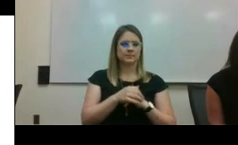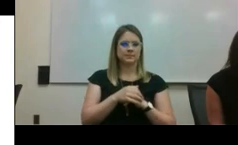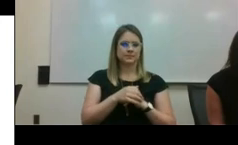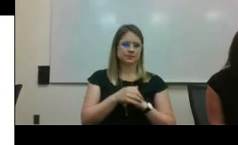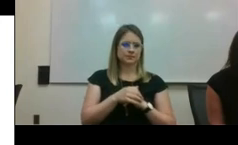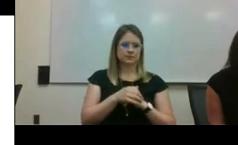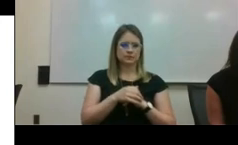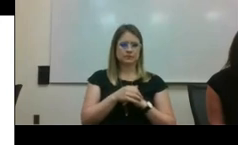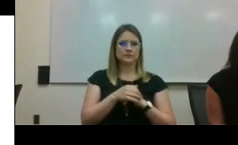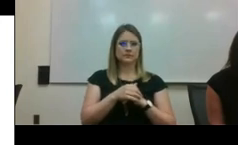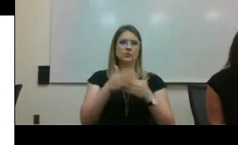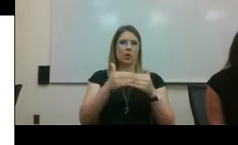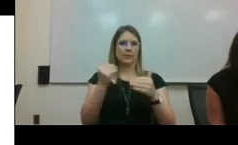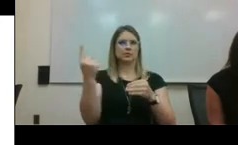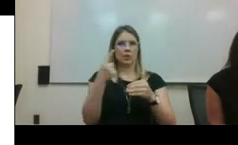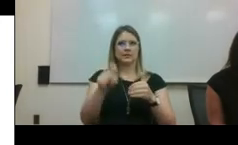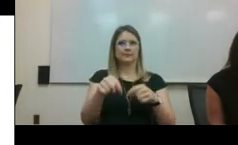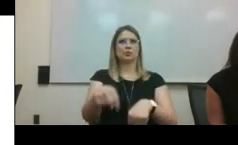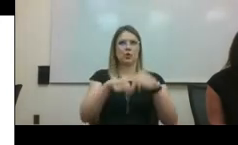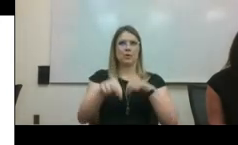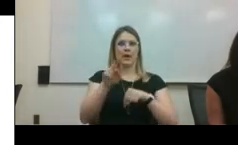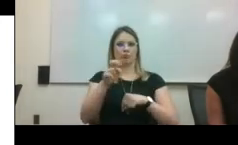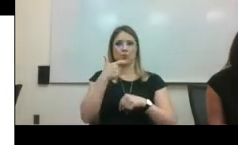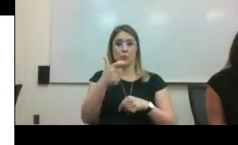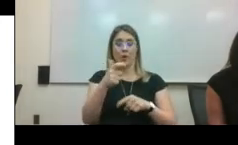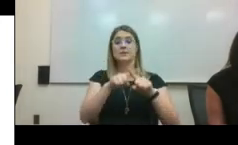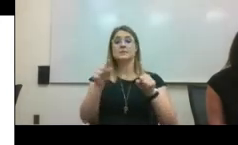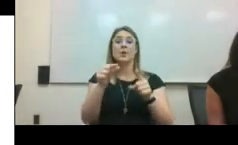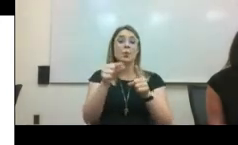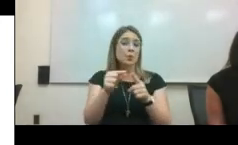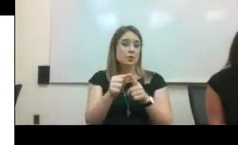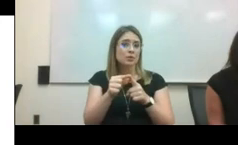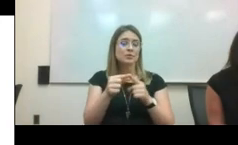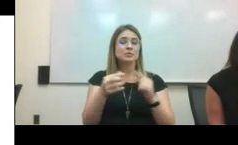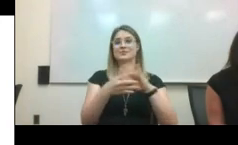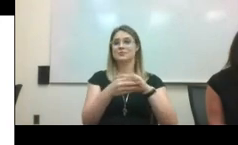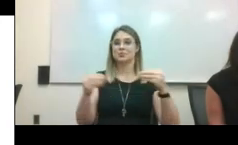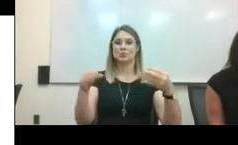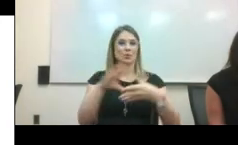So, that one almost always needed to be re-watched. But once they got to words and stories, there just weren't that many students